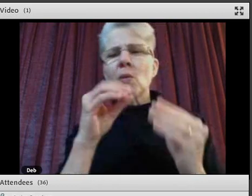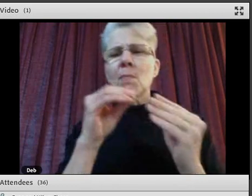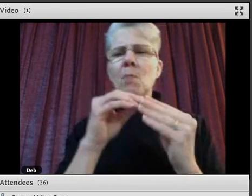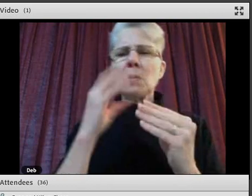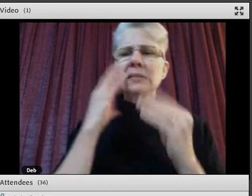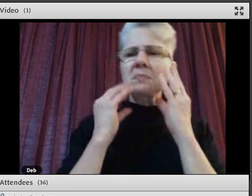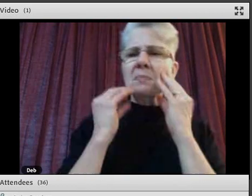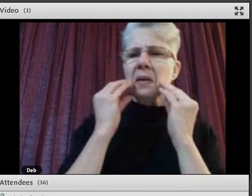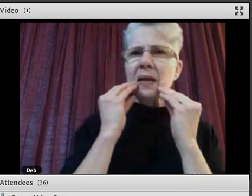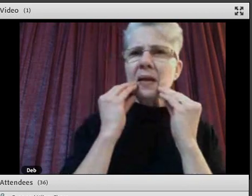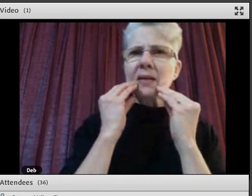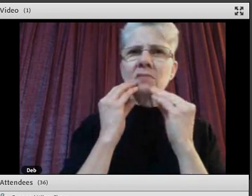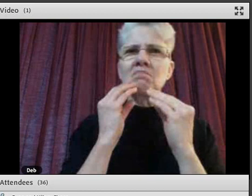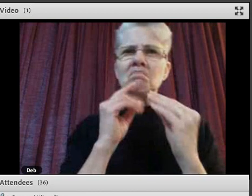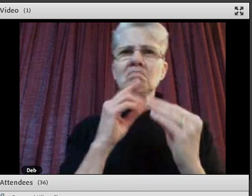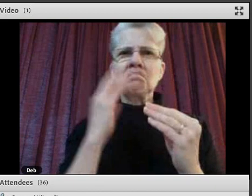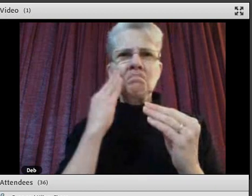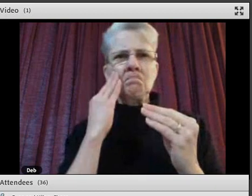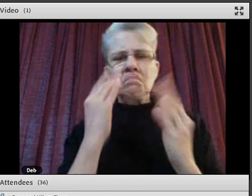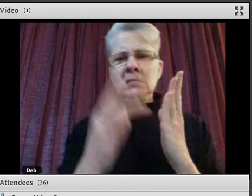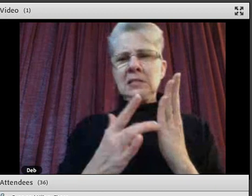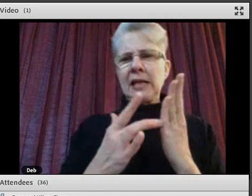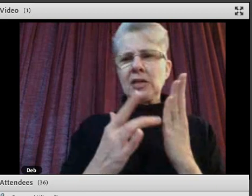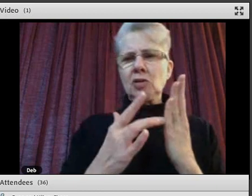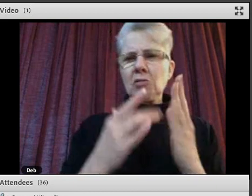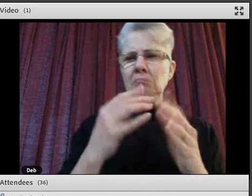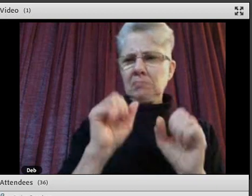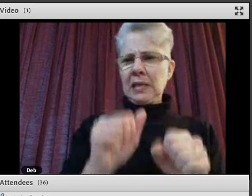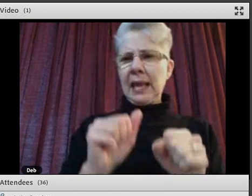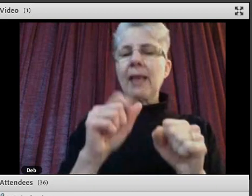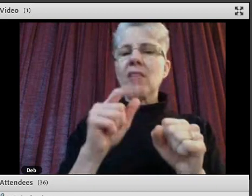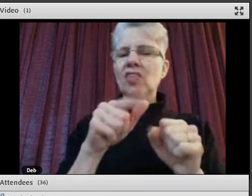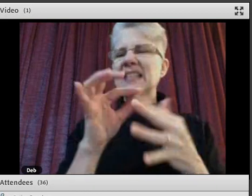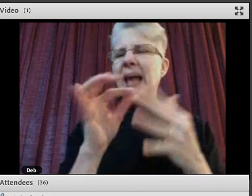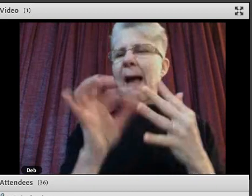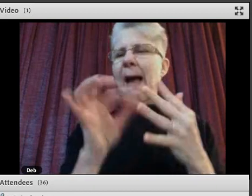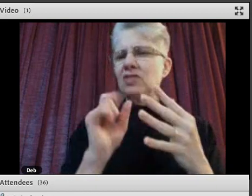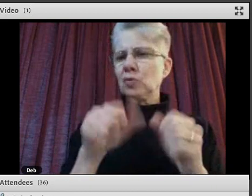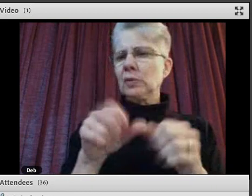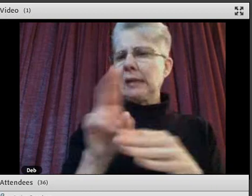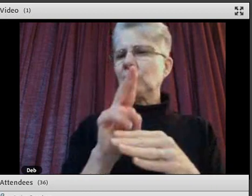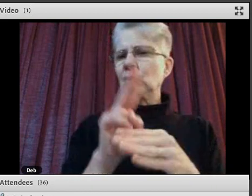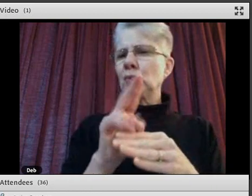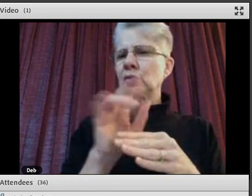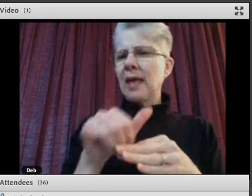that's more experienced, that's more technical, then by all means, these options are open to you.